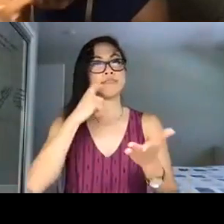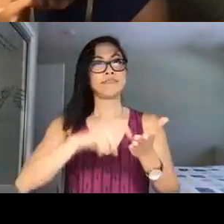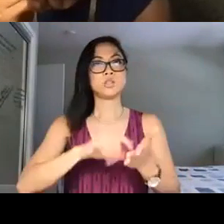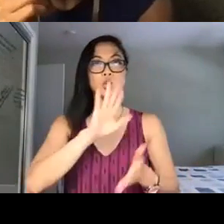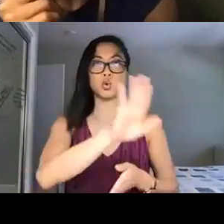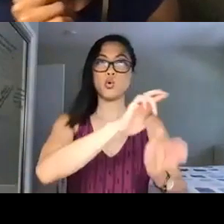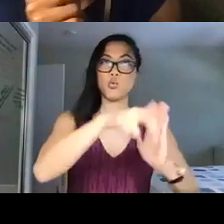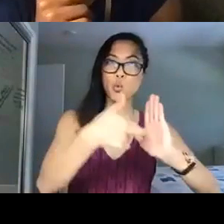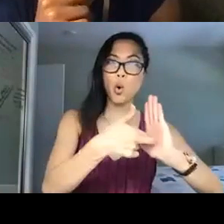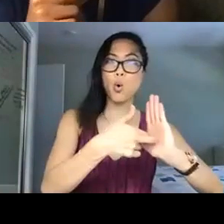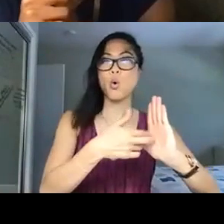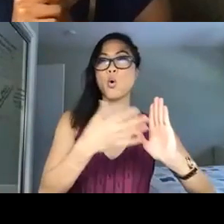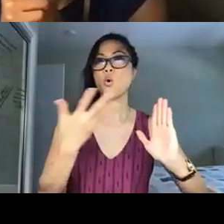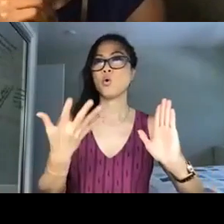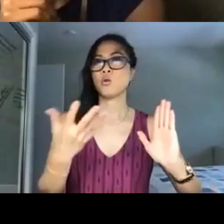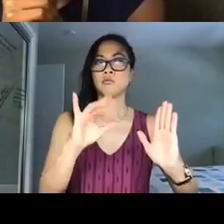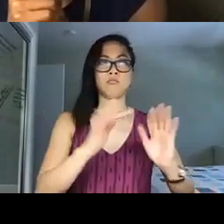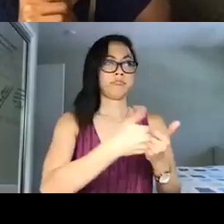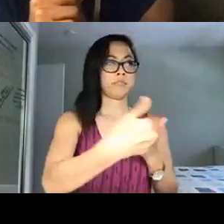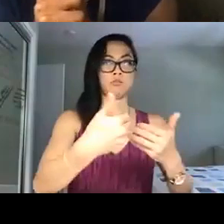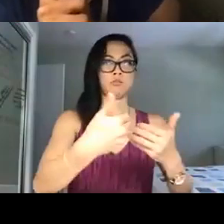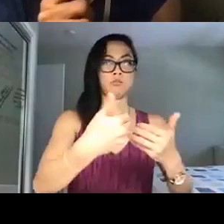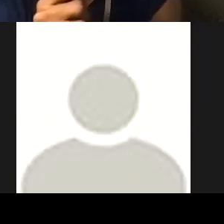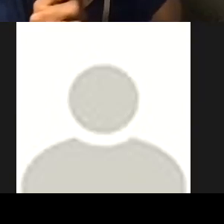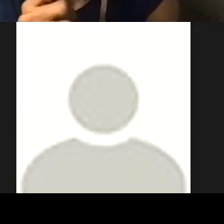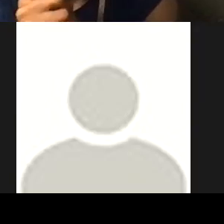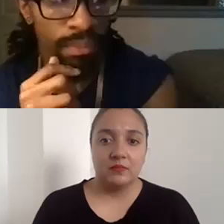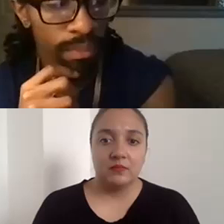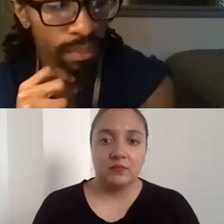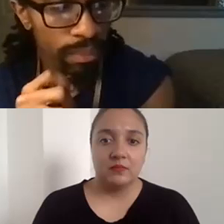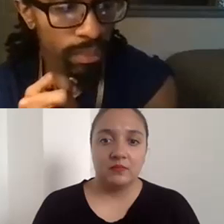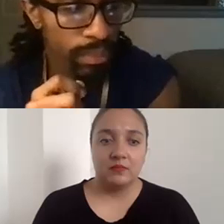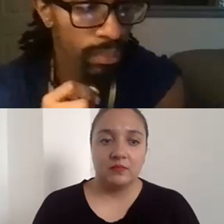impactful if we have that intent. At least our like personal intent.